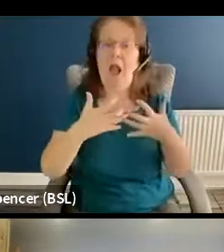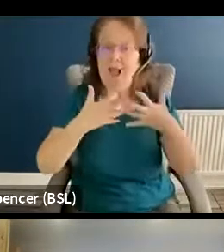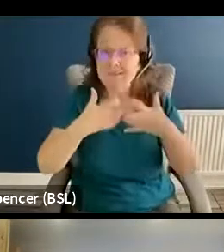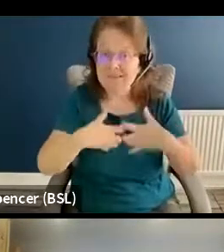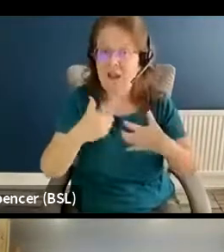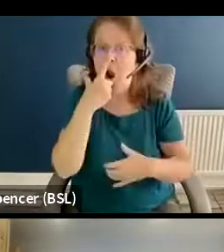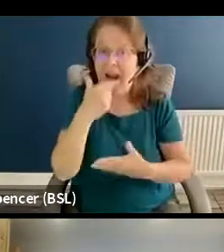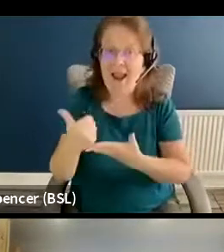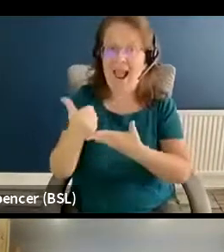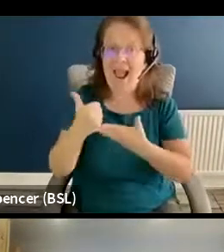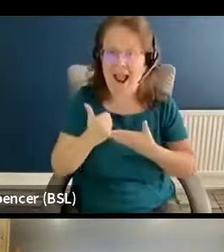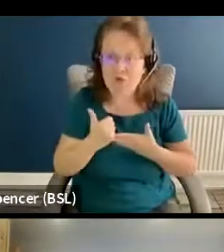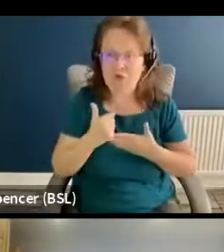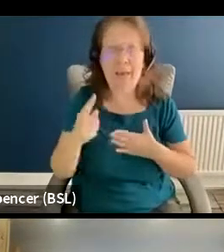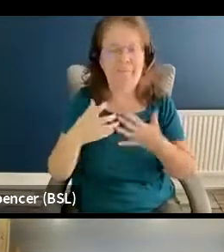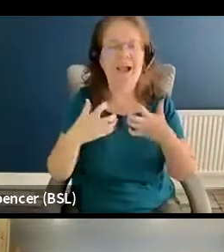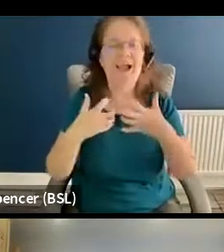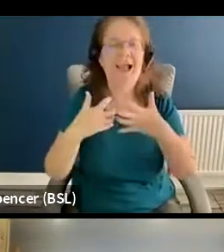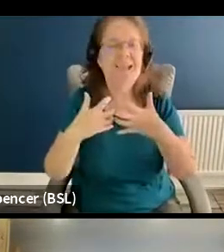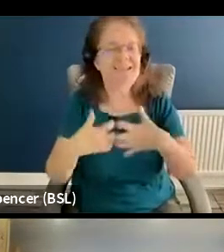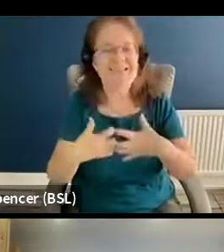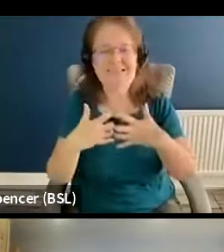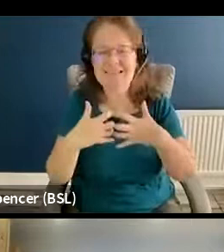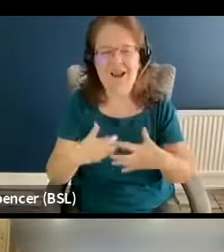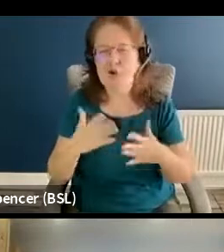but so far technology hasn't really helped us a lot with these,